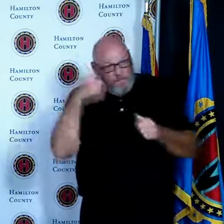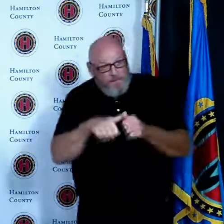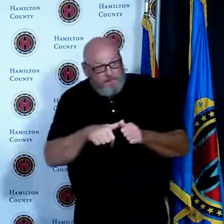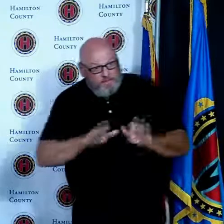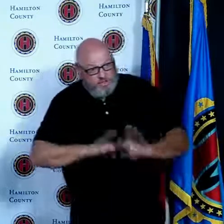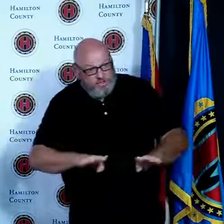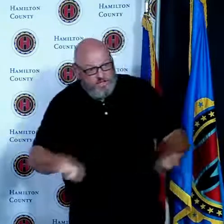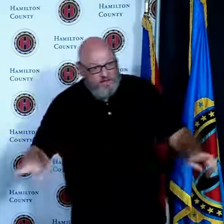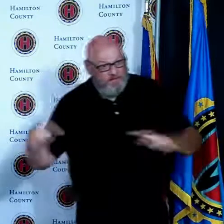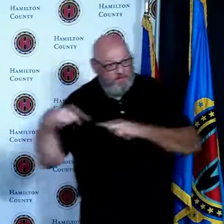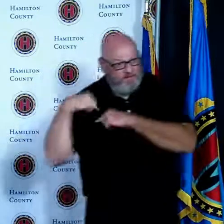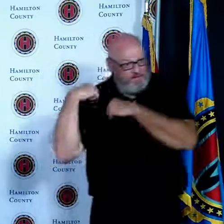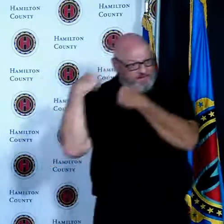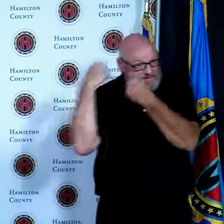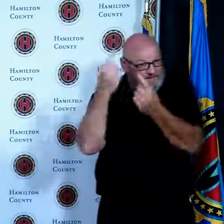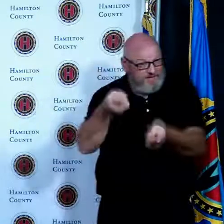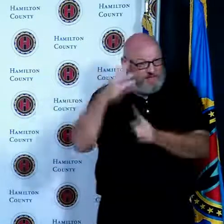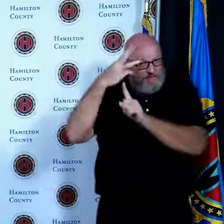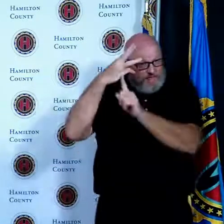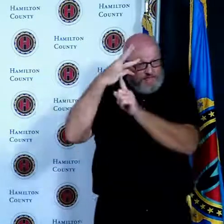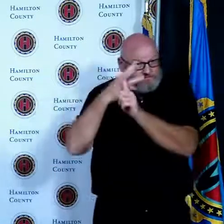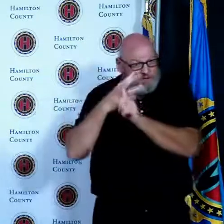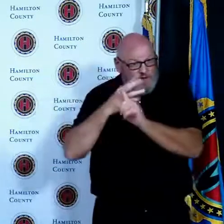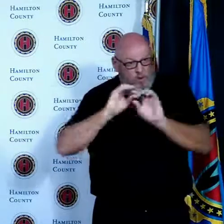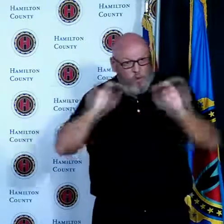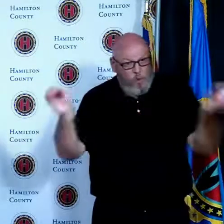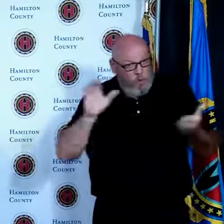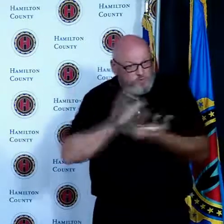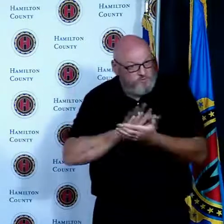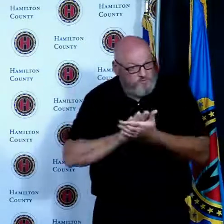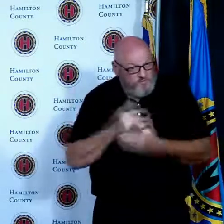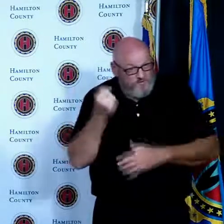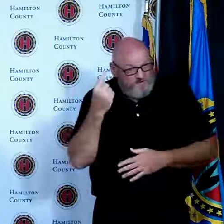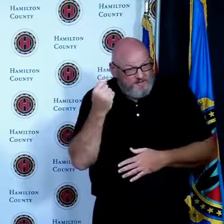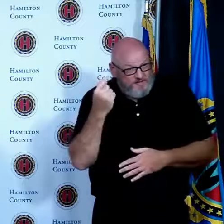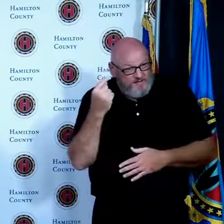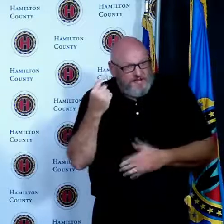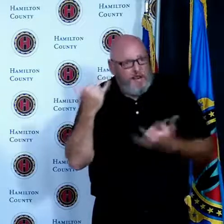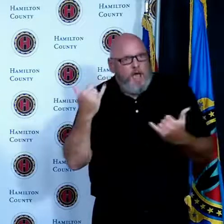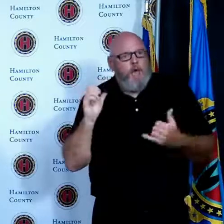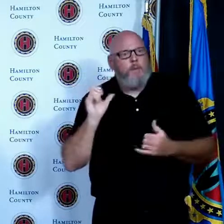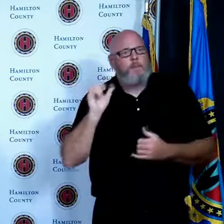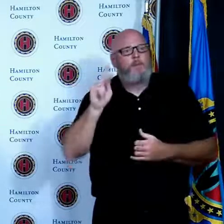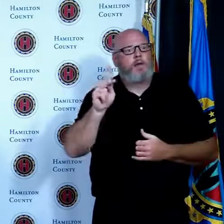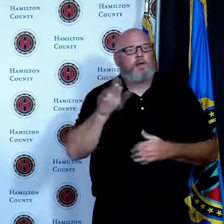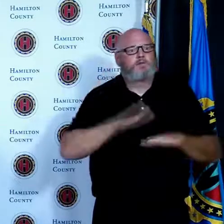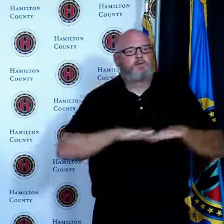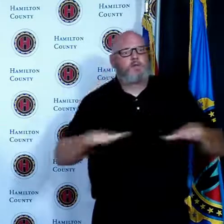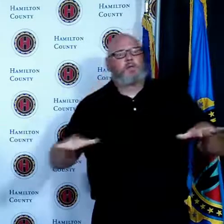want to make sure we're talking to our children and making sure that they feel supported as they're adjusting to new social norms